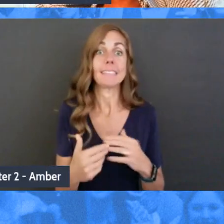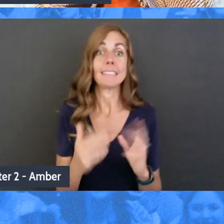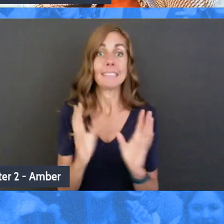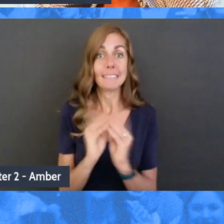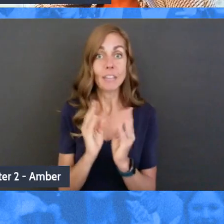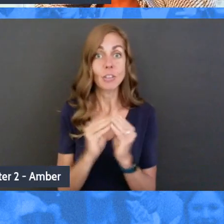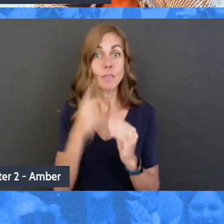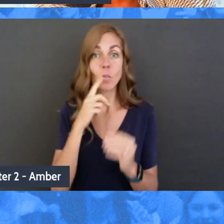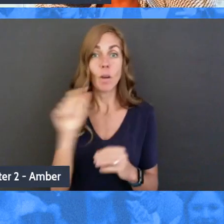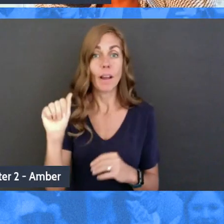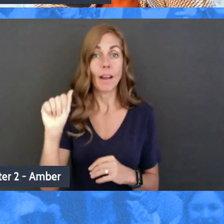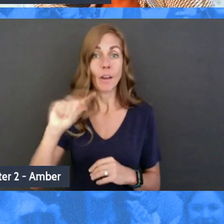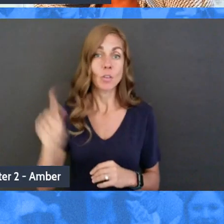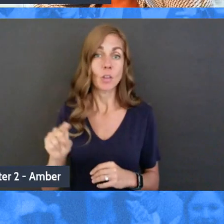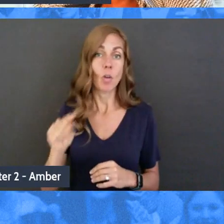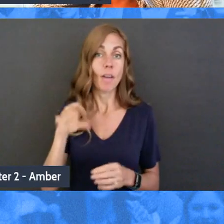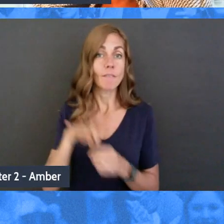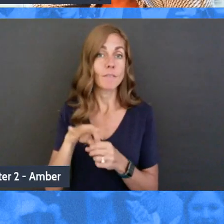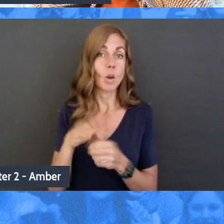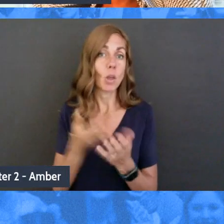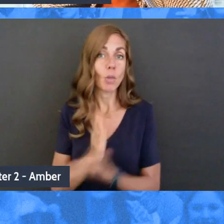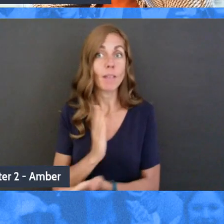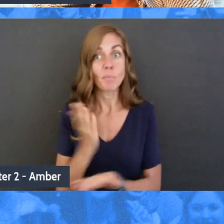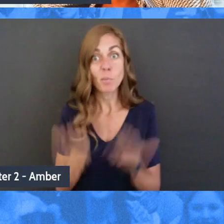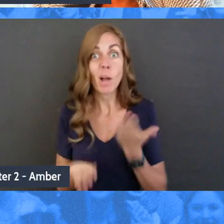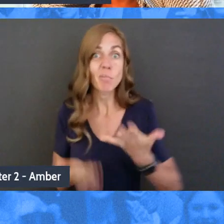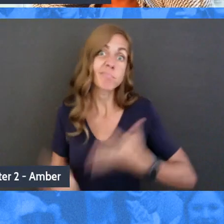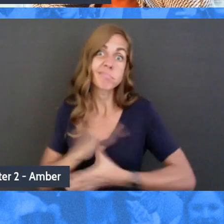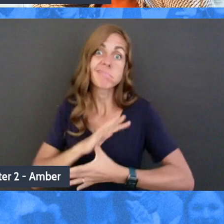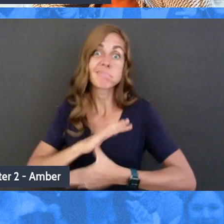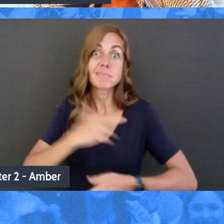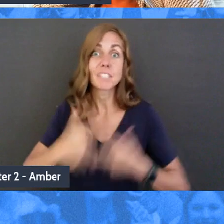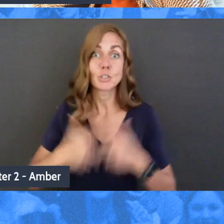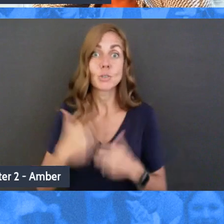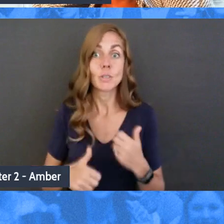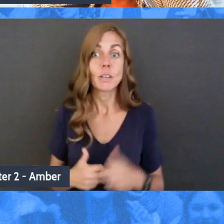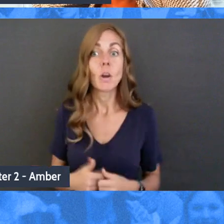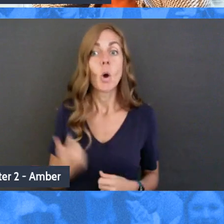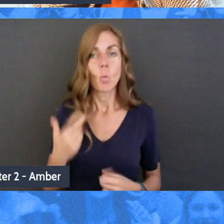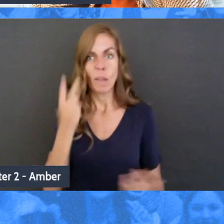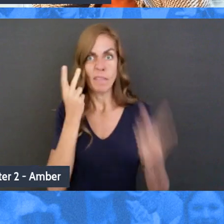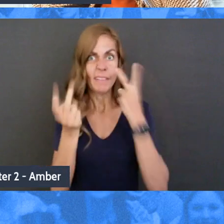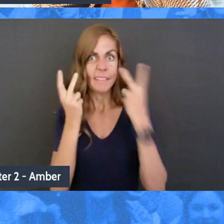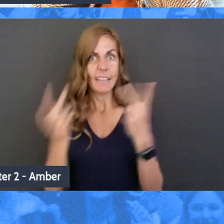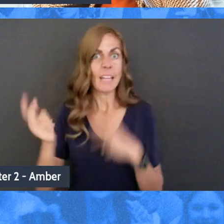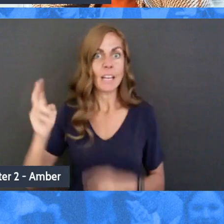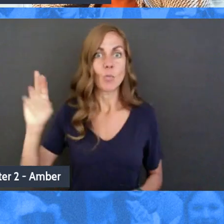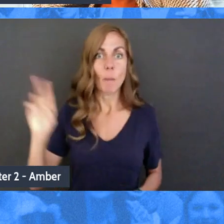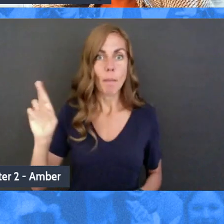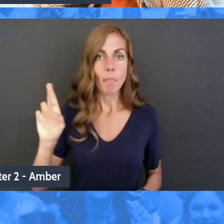probably the most important issue. We have seen Republicans and they are hell bent